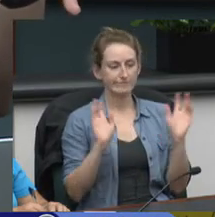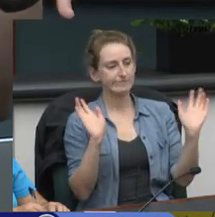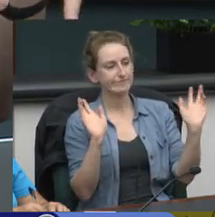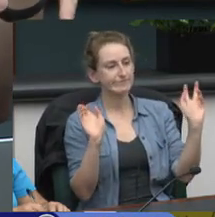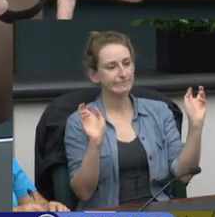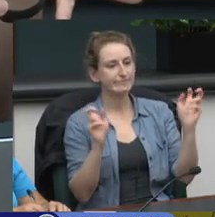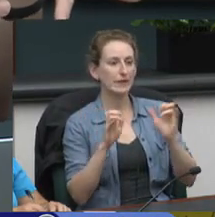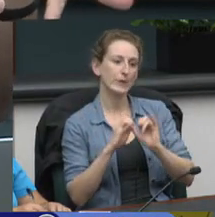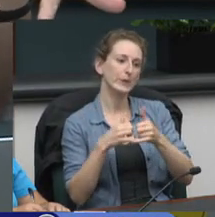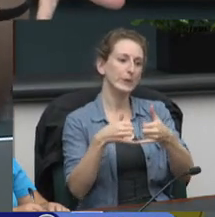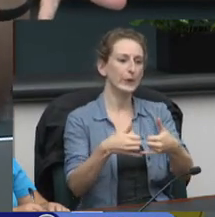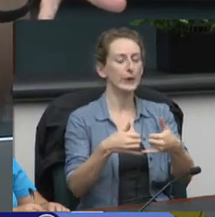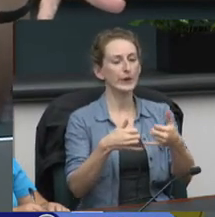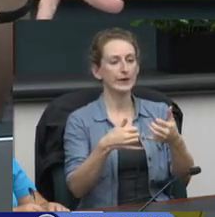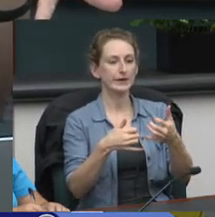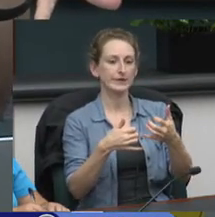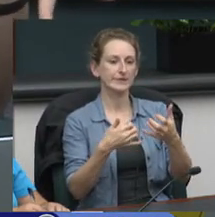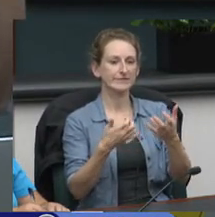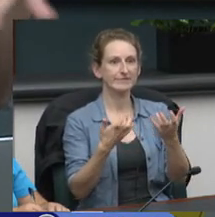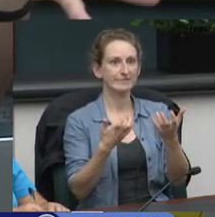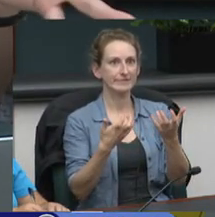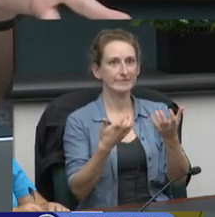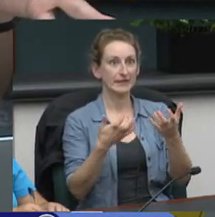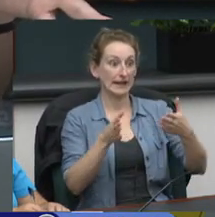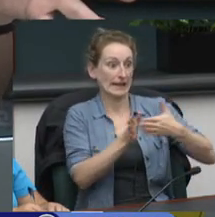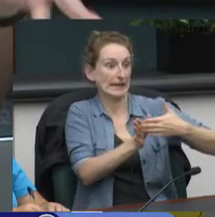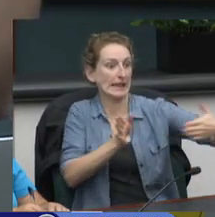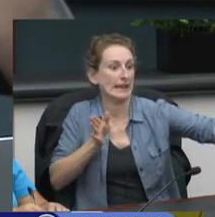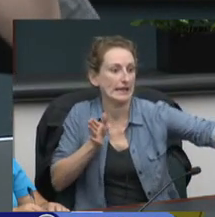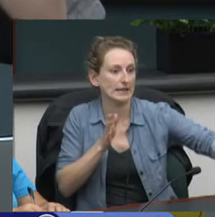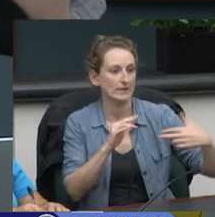housing in the center of town and it was all affordable I mean that that's I'm